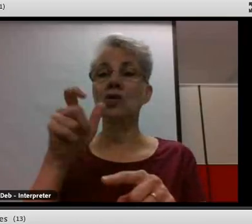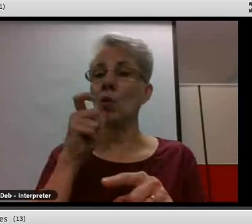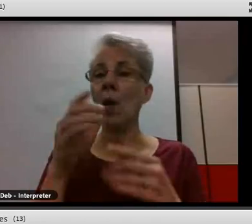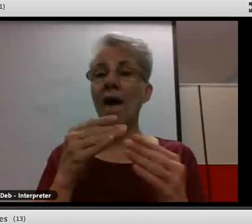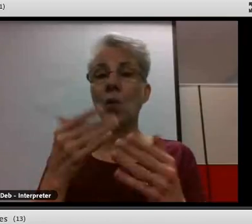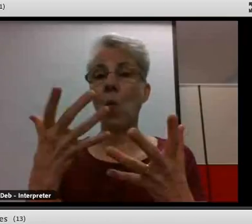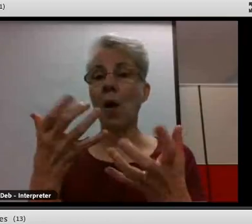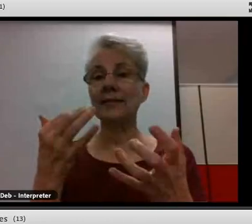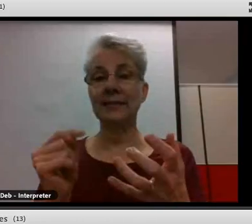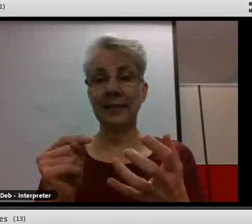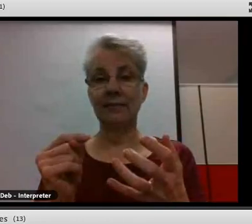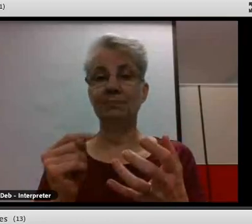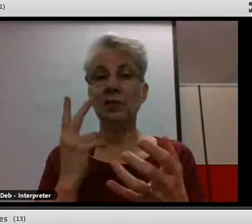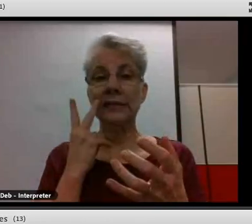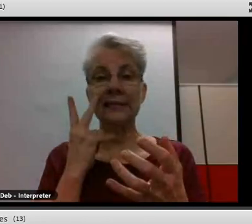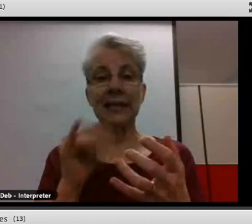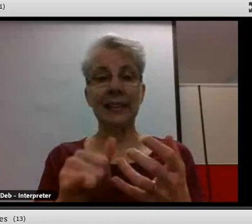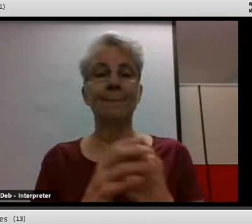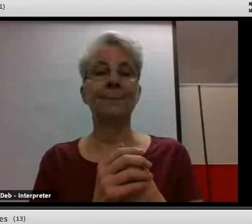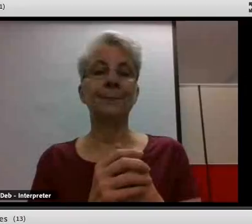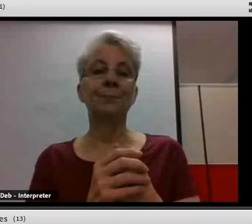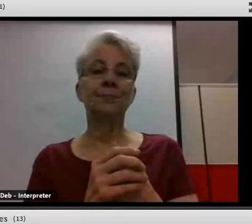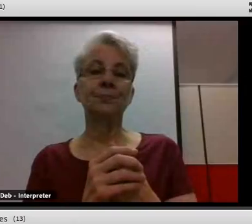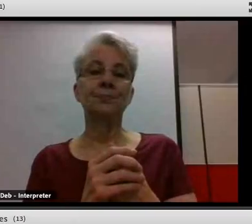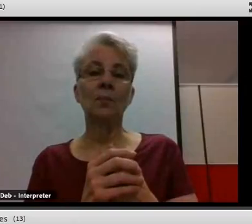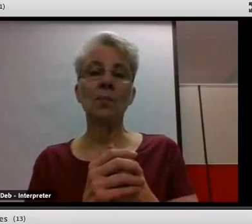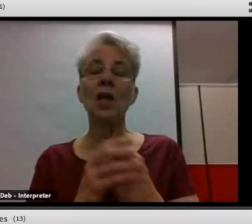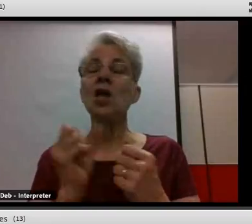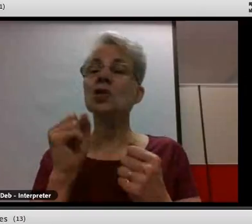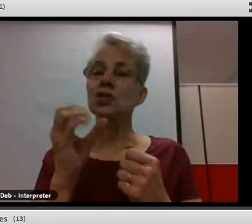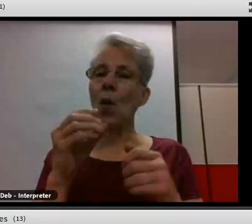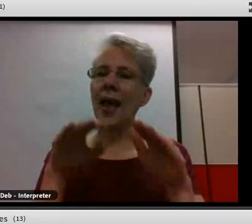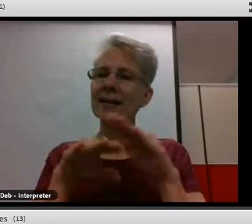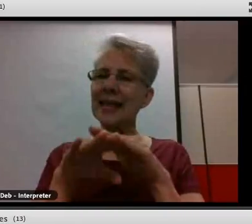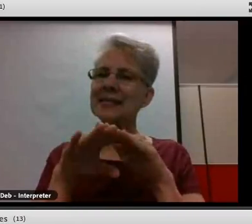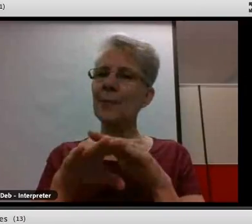your entire website is unusable to somebody with a disability.